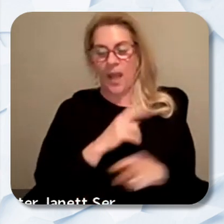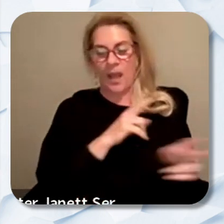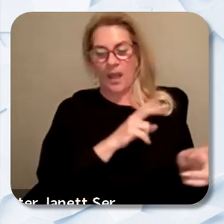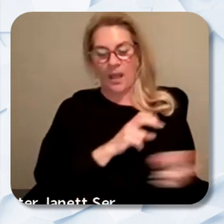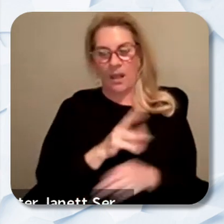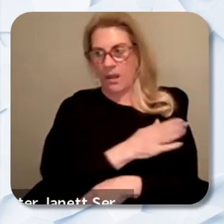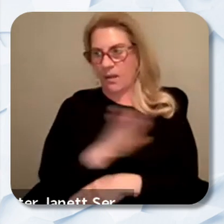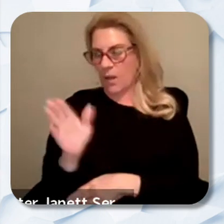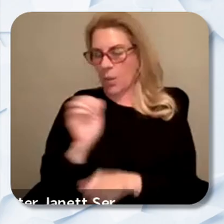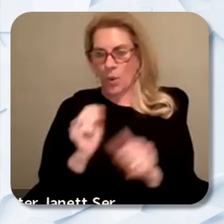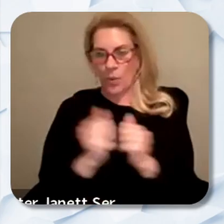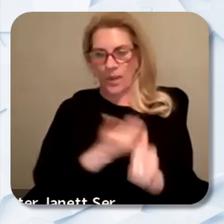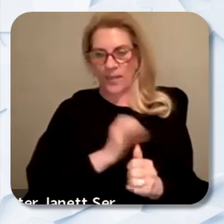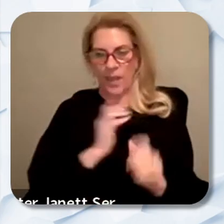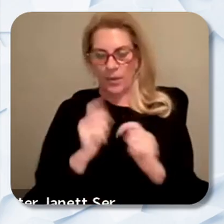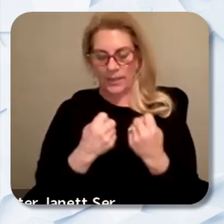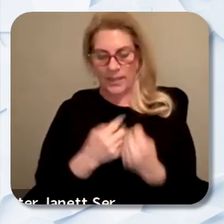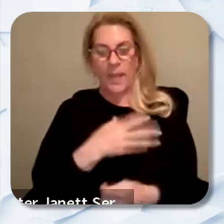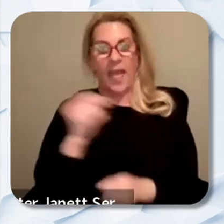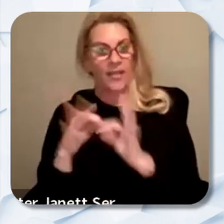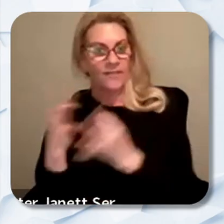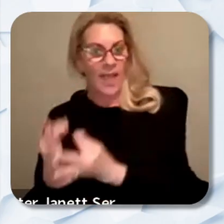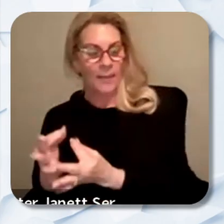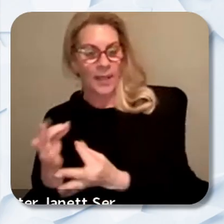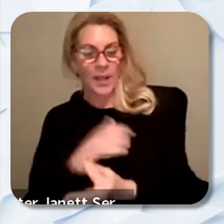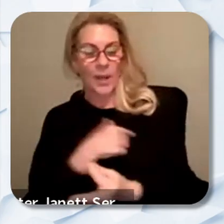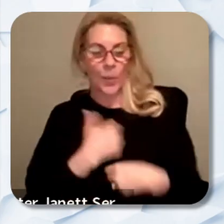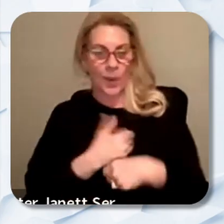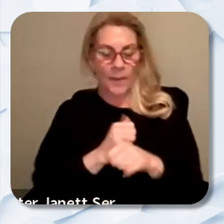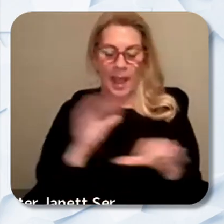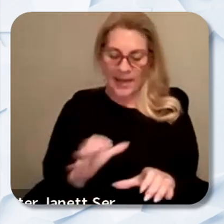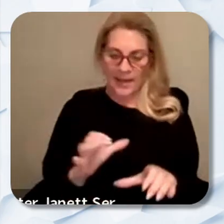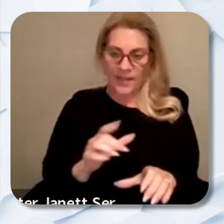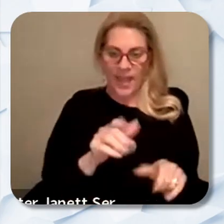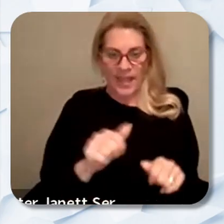with our team as well as our families that created activities that they could take at home that they